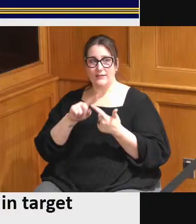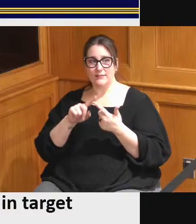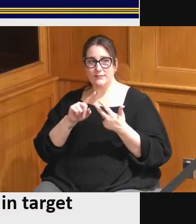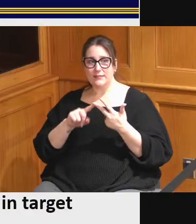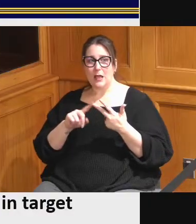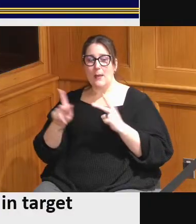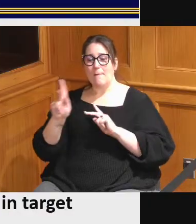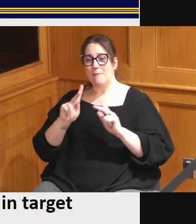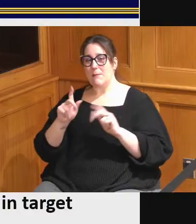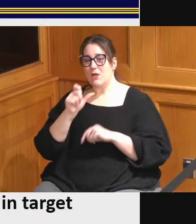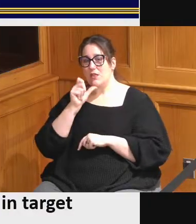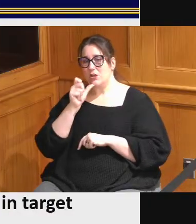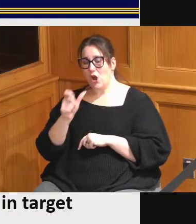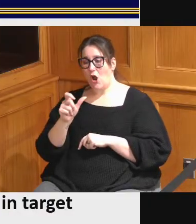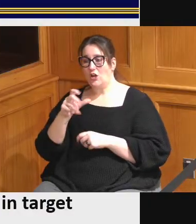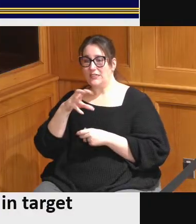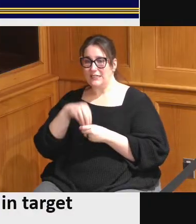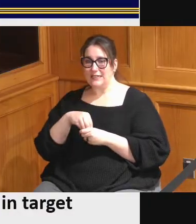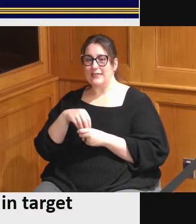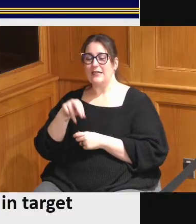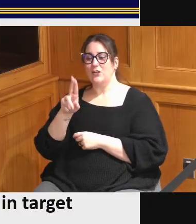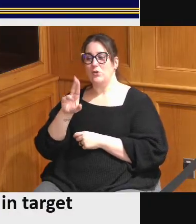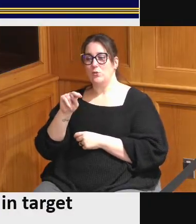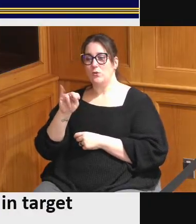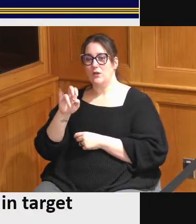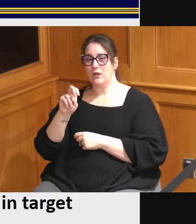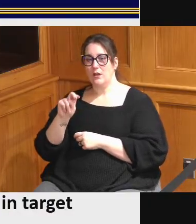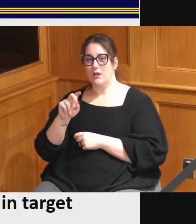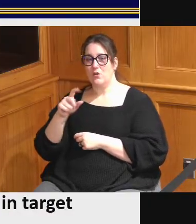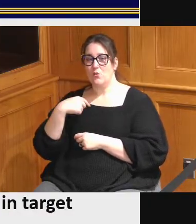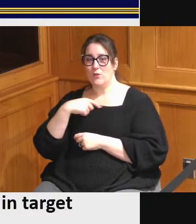people that aren't in the union who we also have to bring along with these